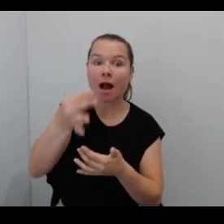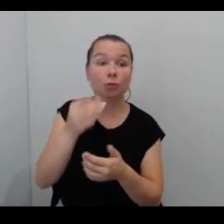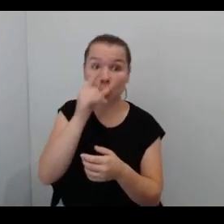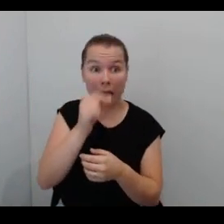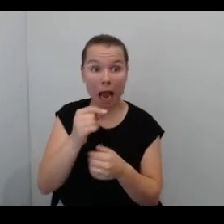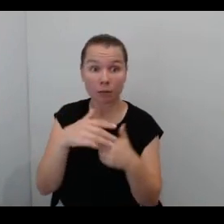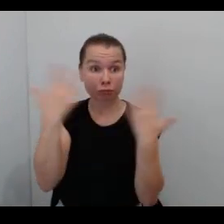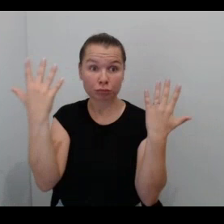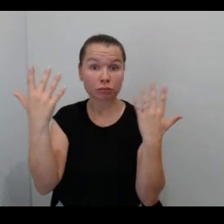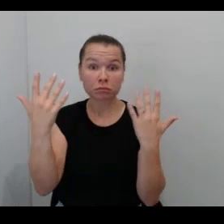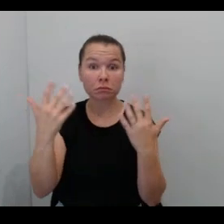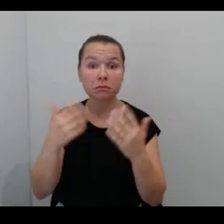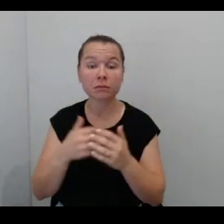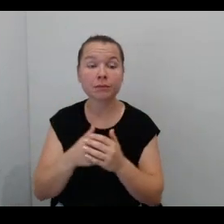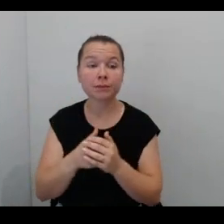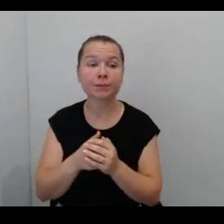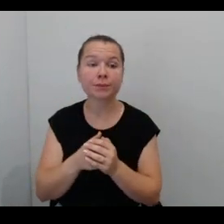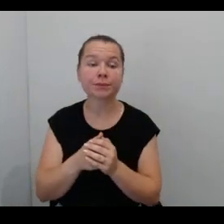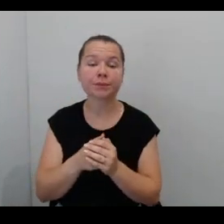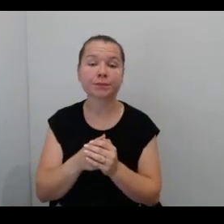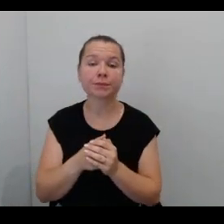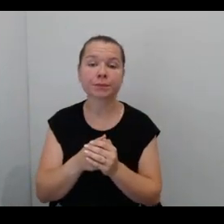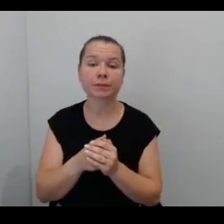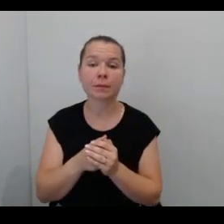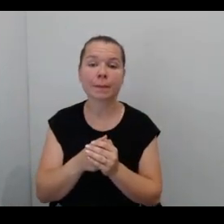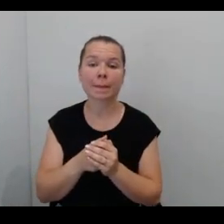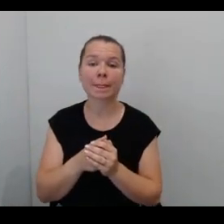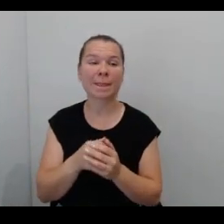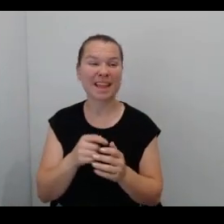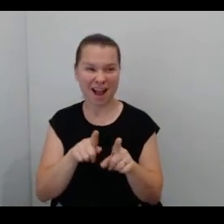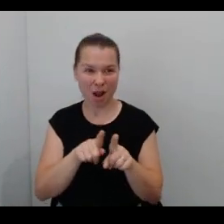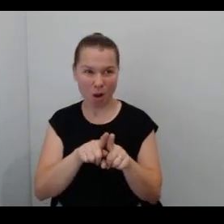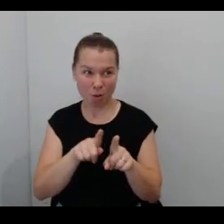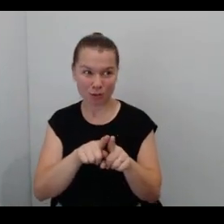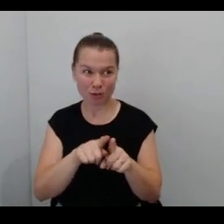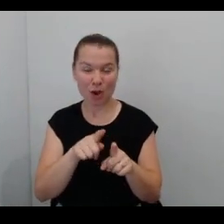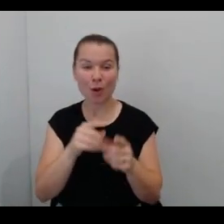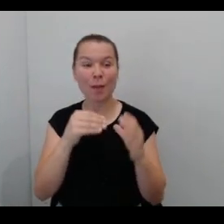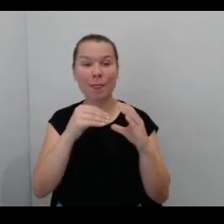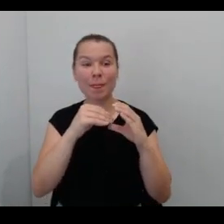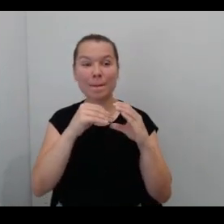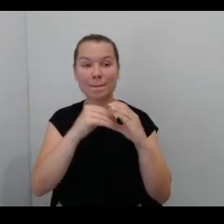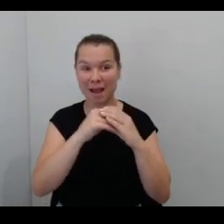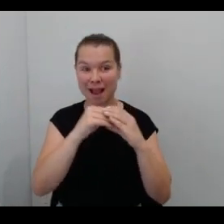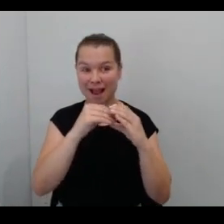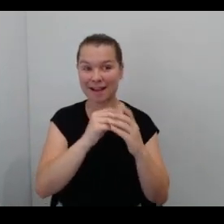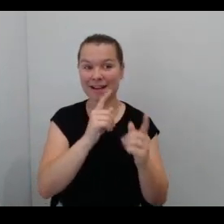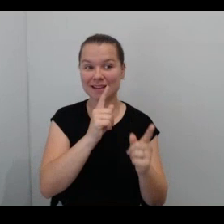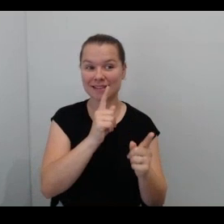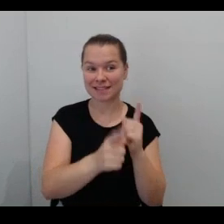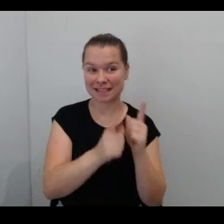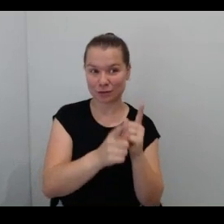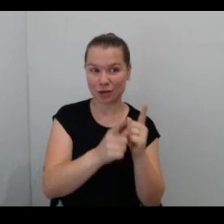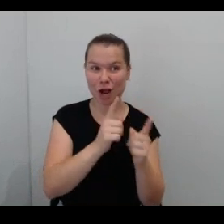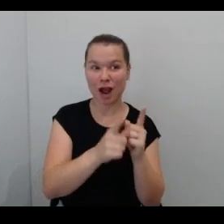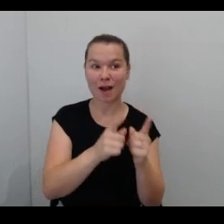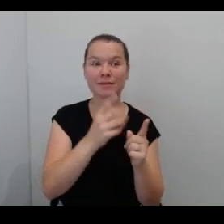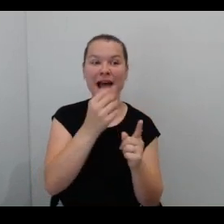And occasionally the banks - we've had banks pay council rates, haven't we? Yeah.